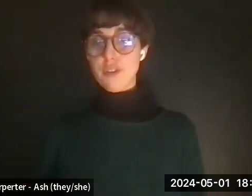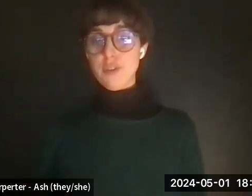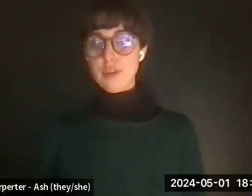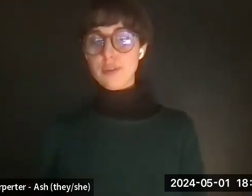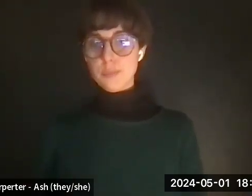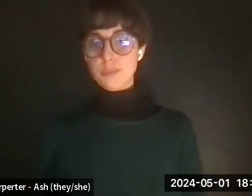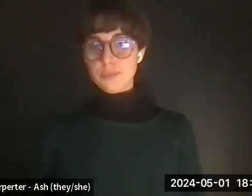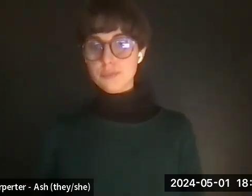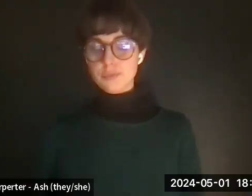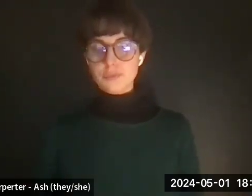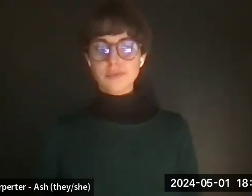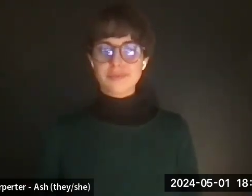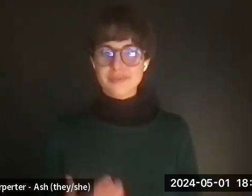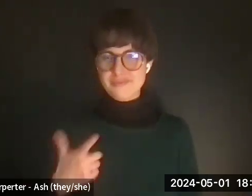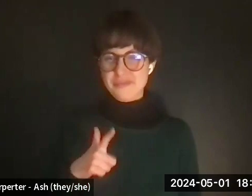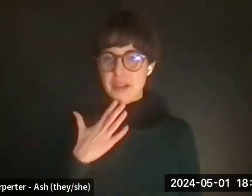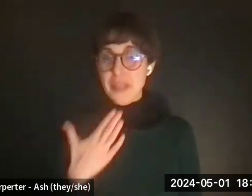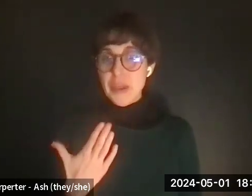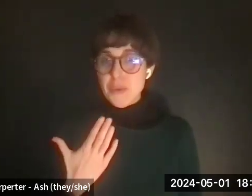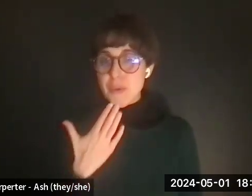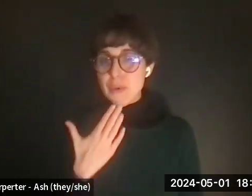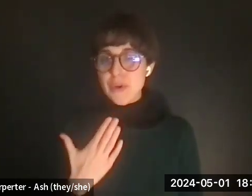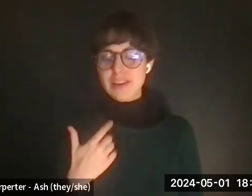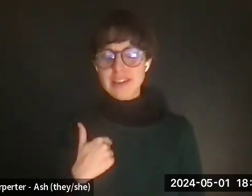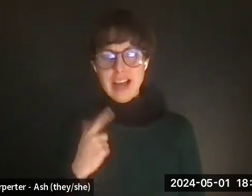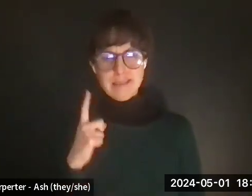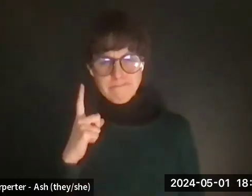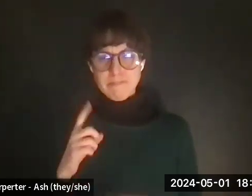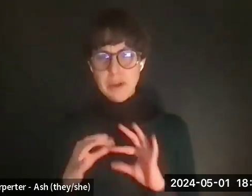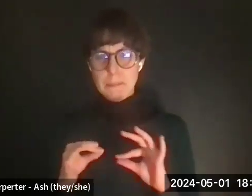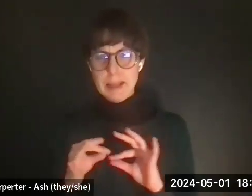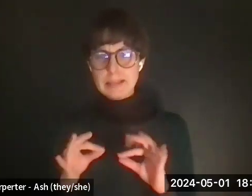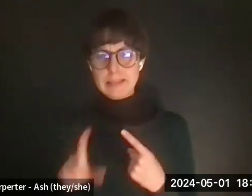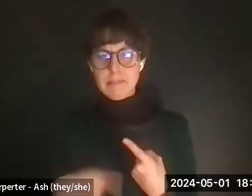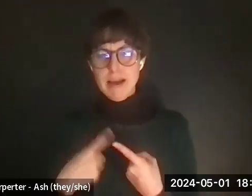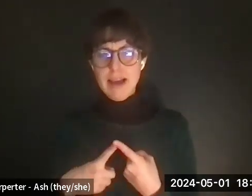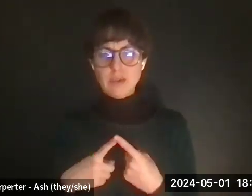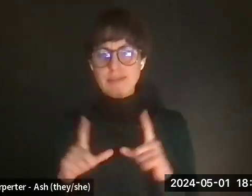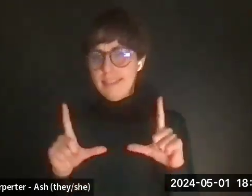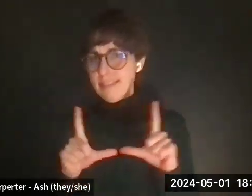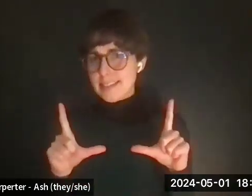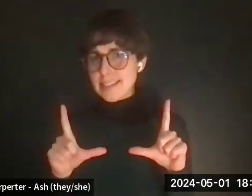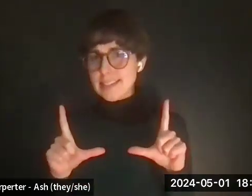Thanks Steve. I had a comment about the license and credentialing barriers